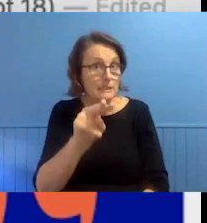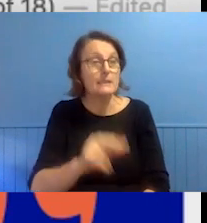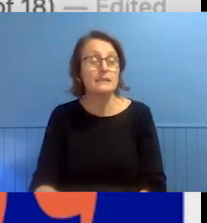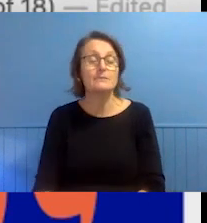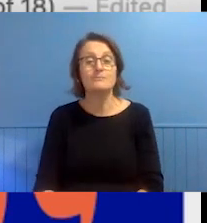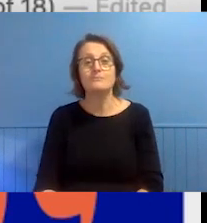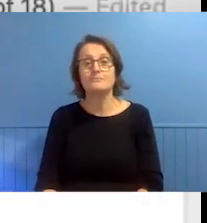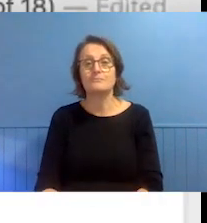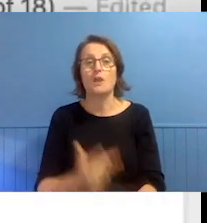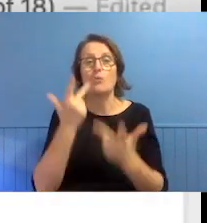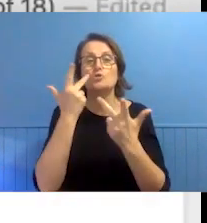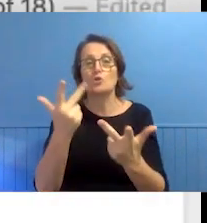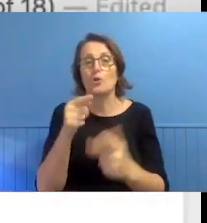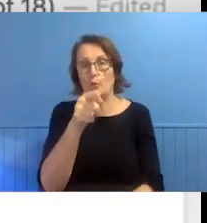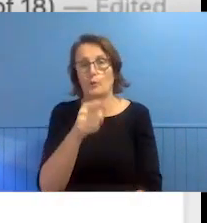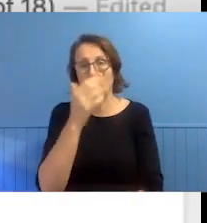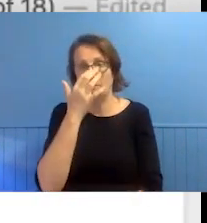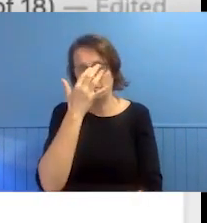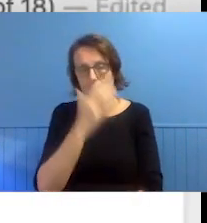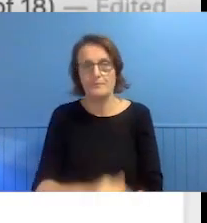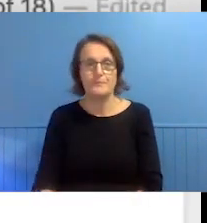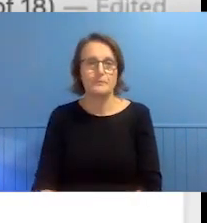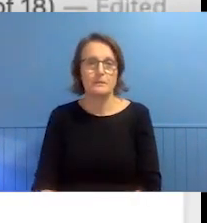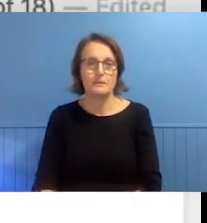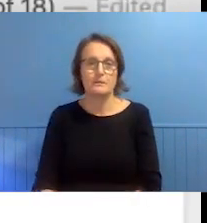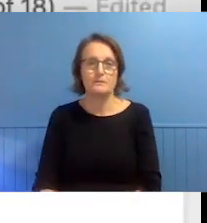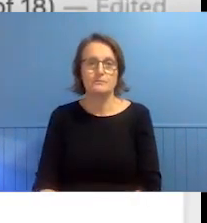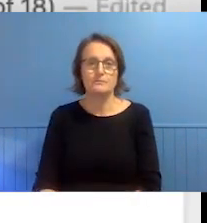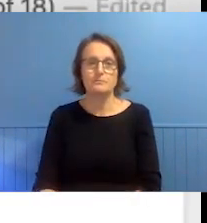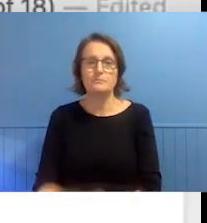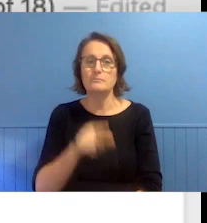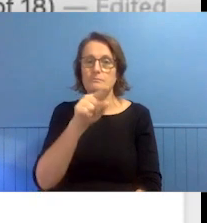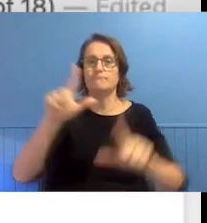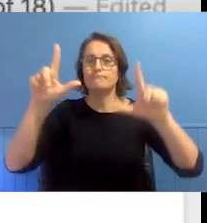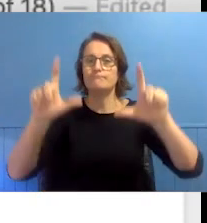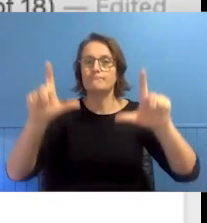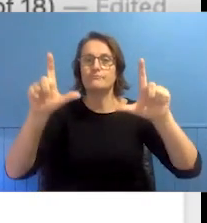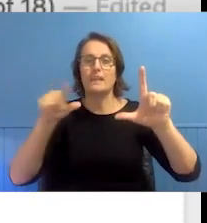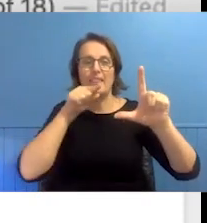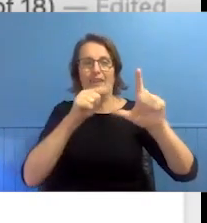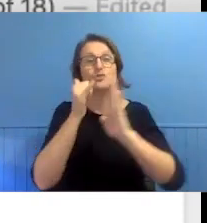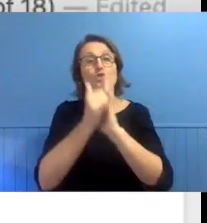I'll show on screen, a screen shot of a YouTube clip of the play. It is